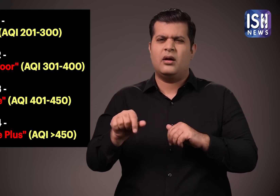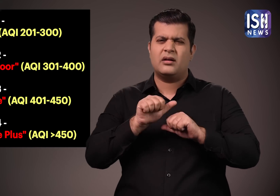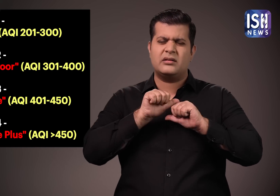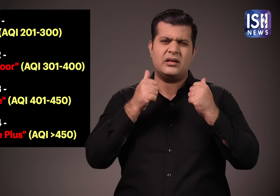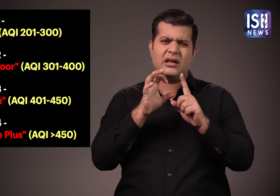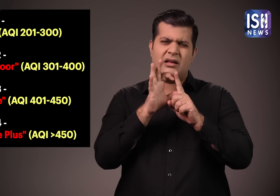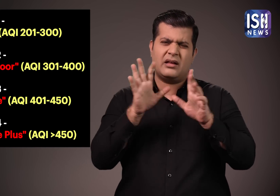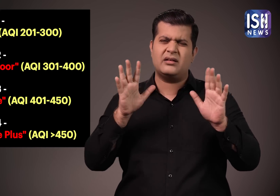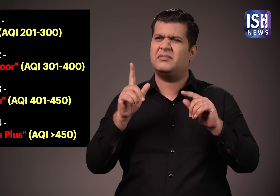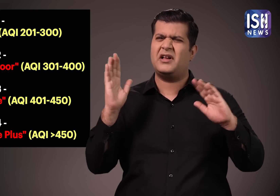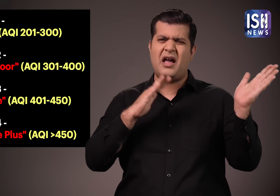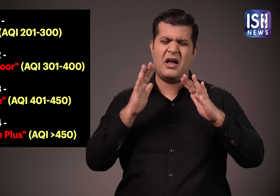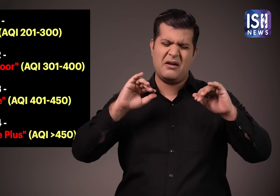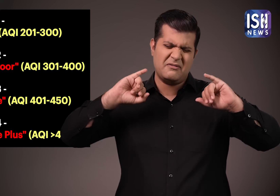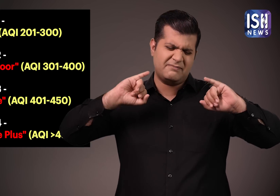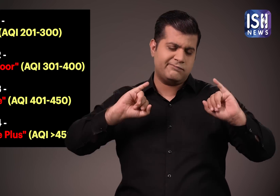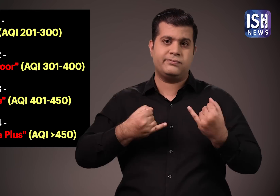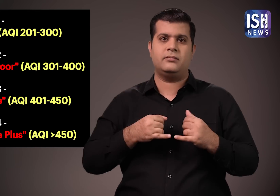It means the air quality is extremely deadly and horrible.